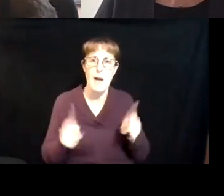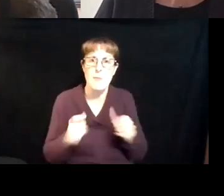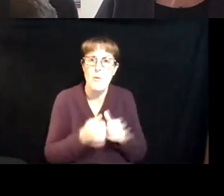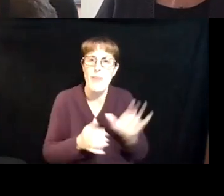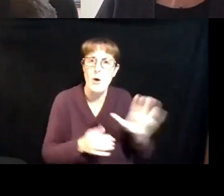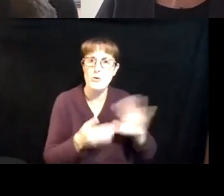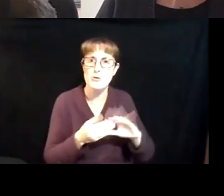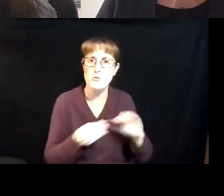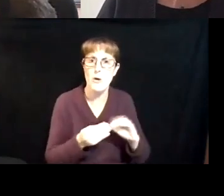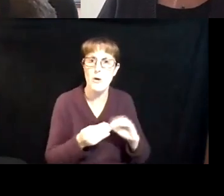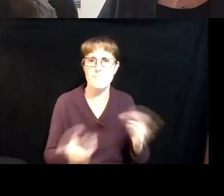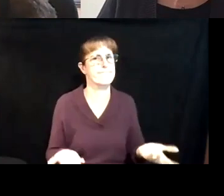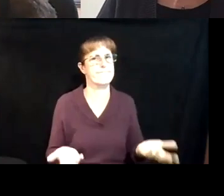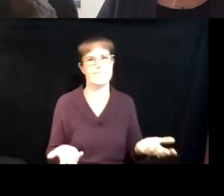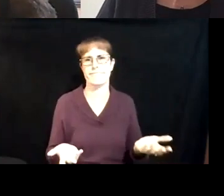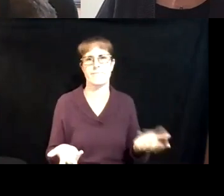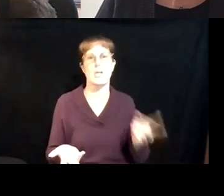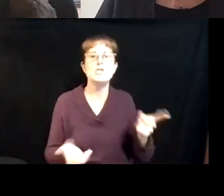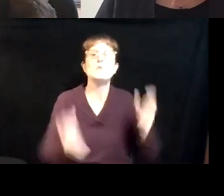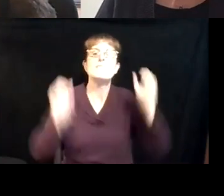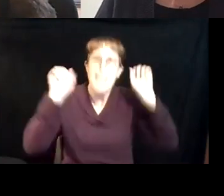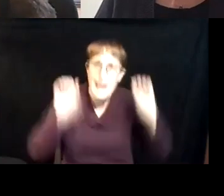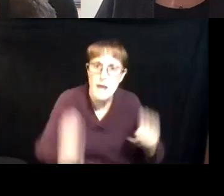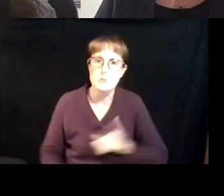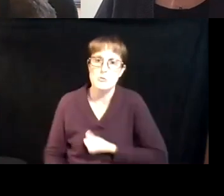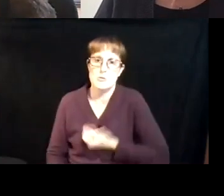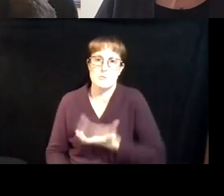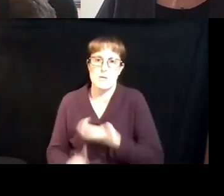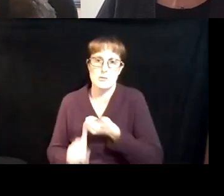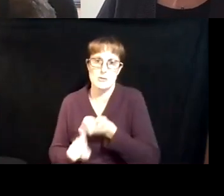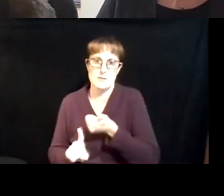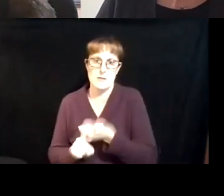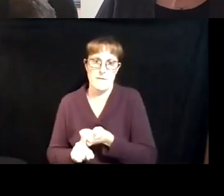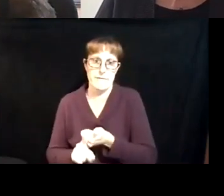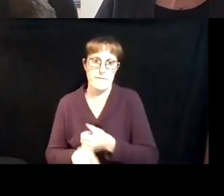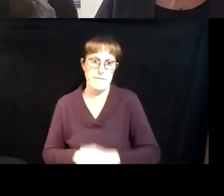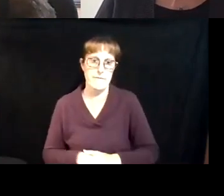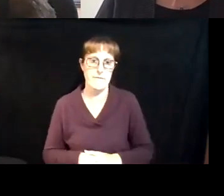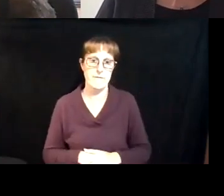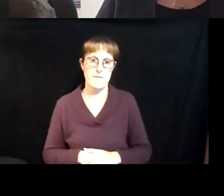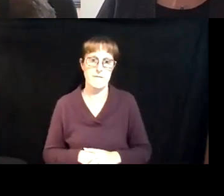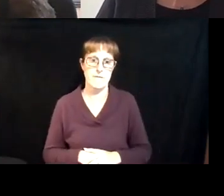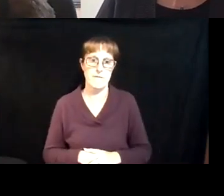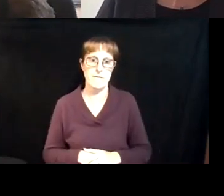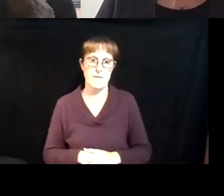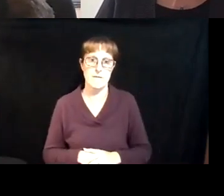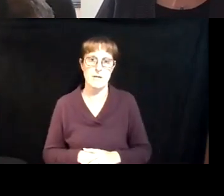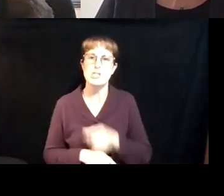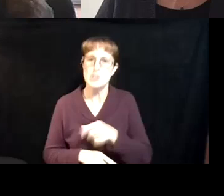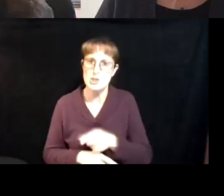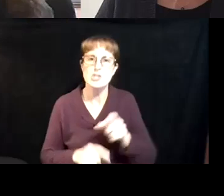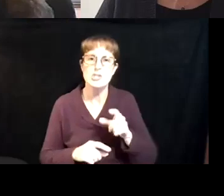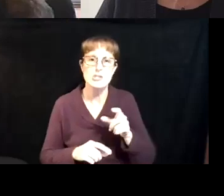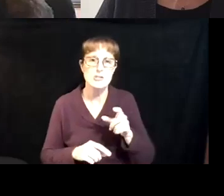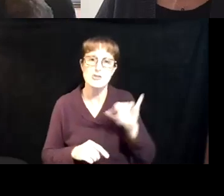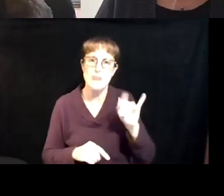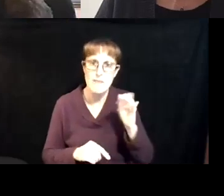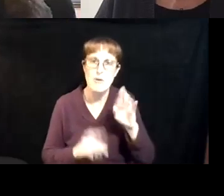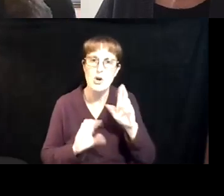her ability to tell her story in with incredible recall and detail.